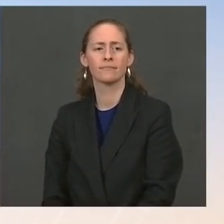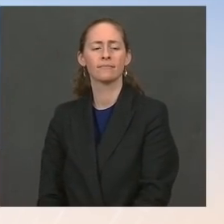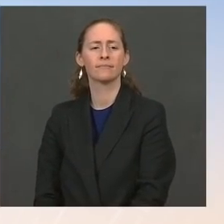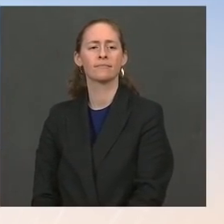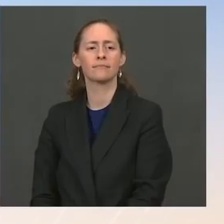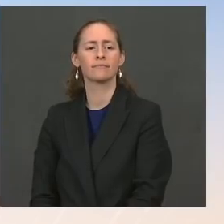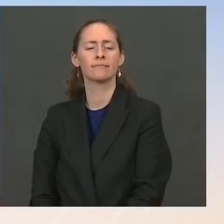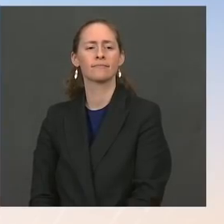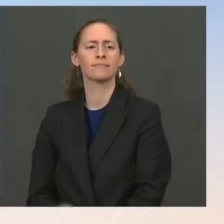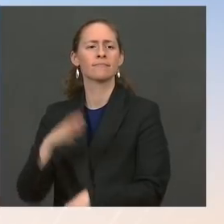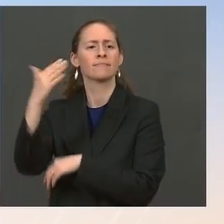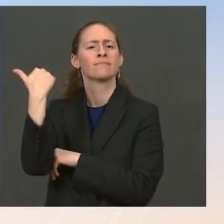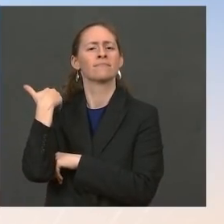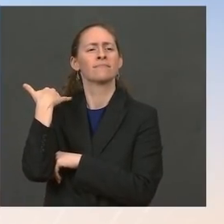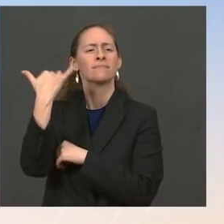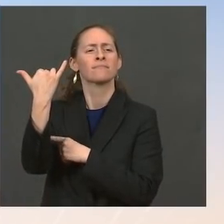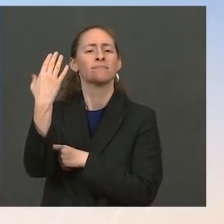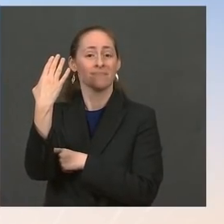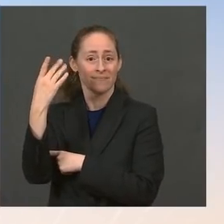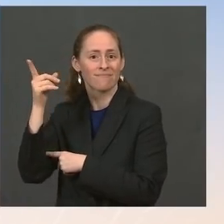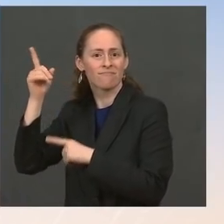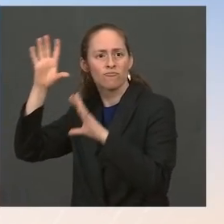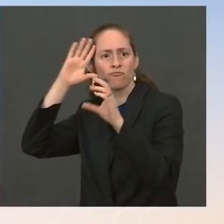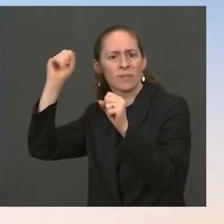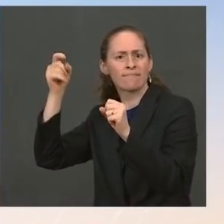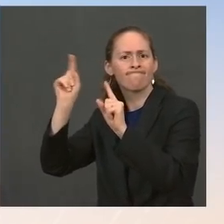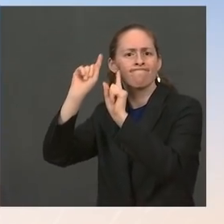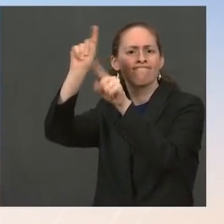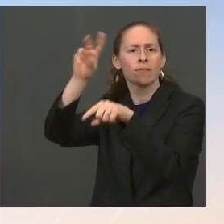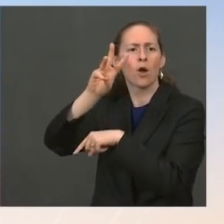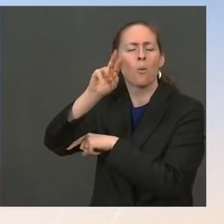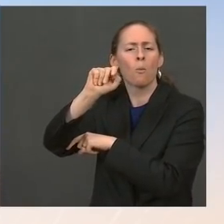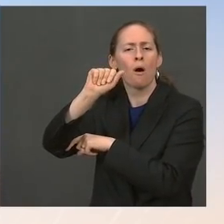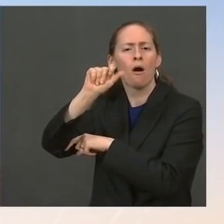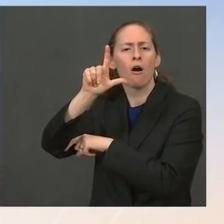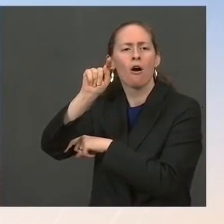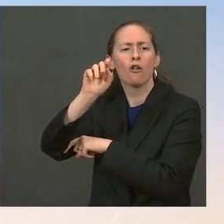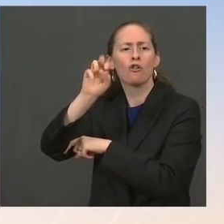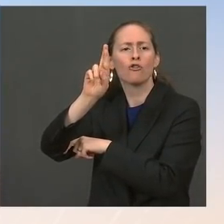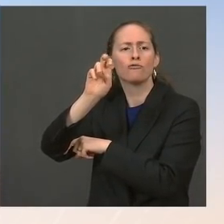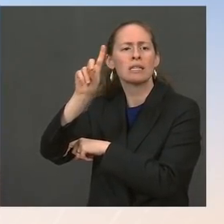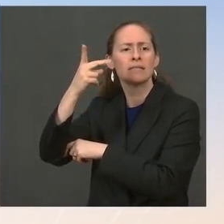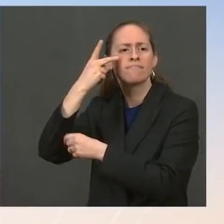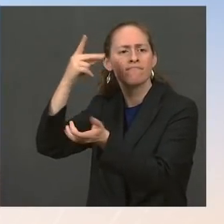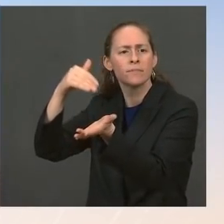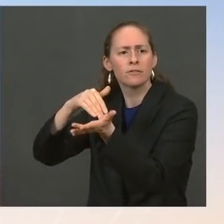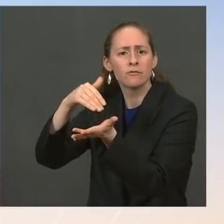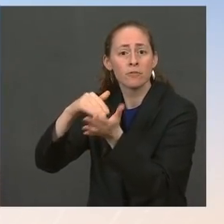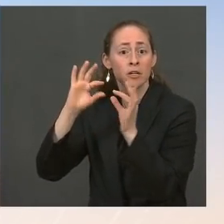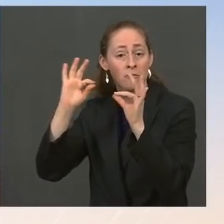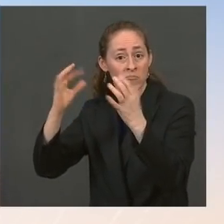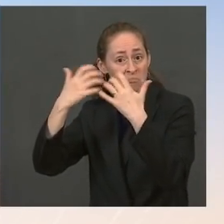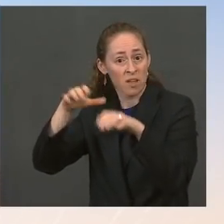Can you provide an update on how the physical went and the colonoscopy as well? And what information will you be releasing?